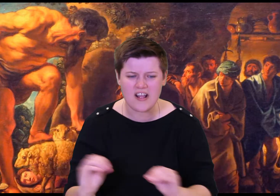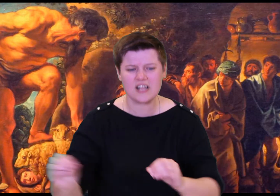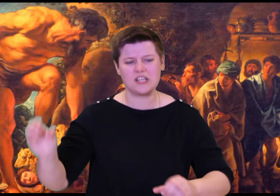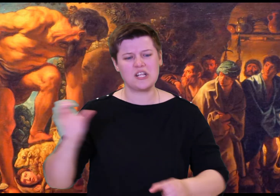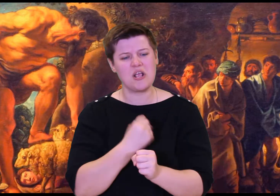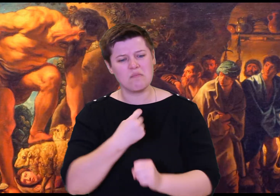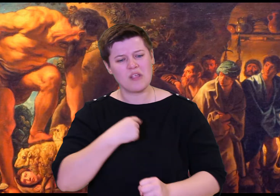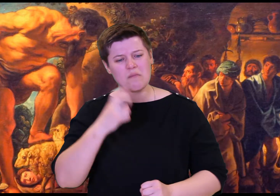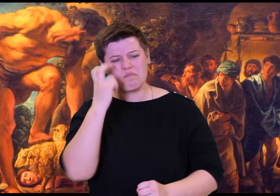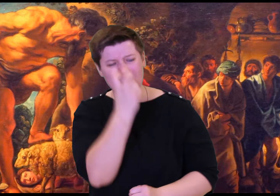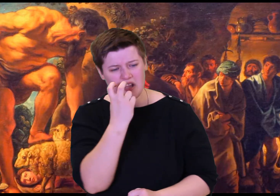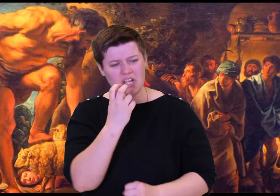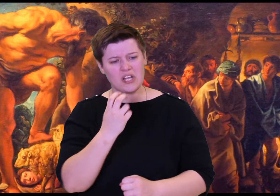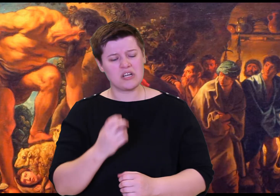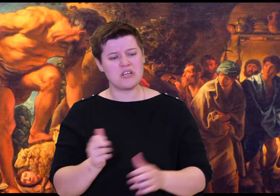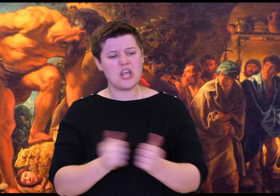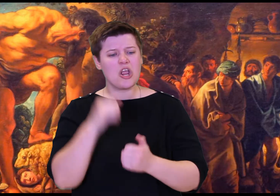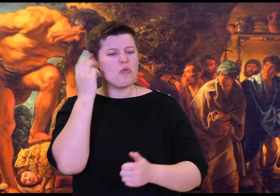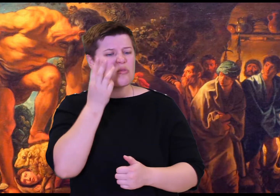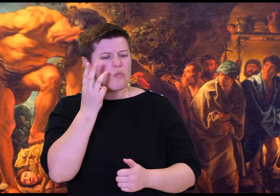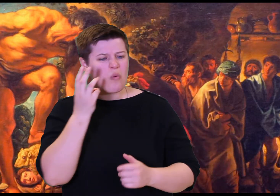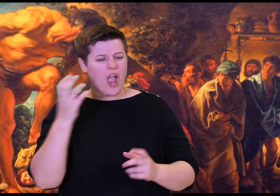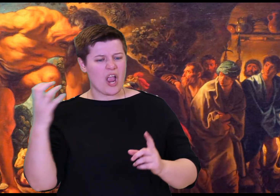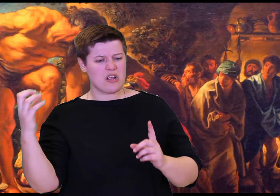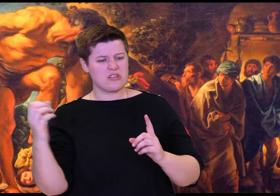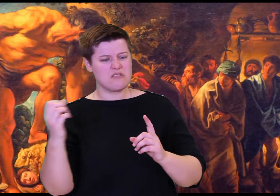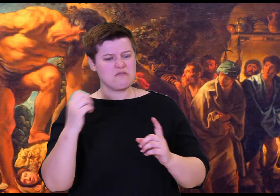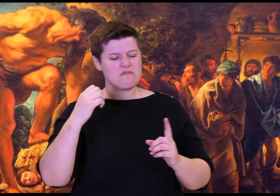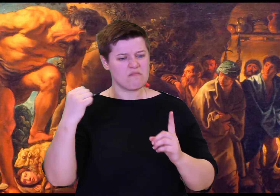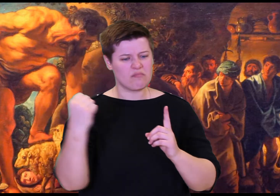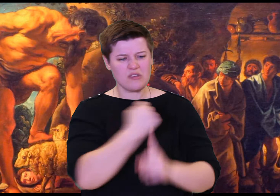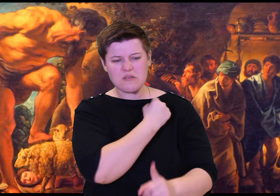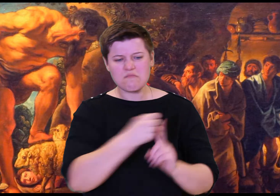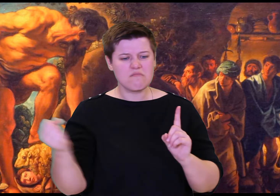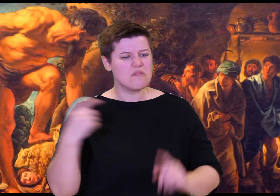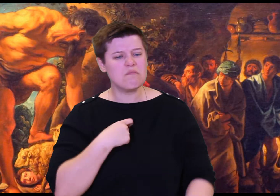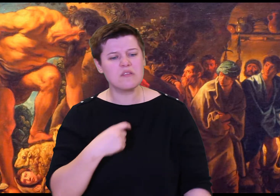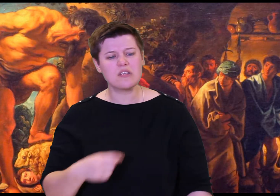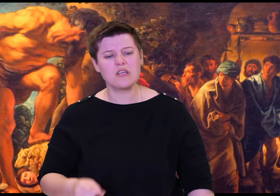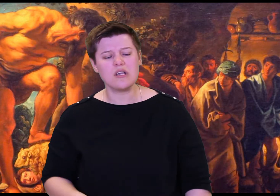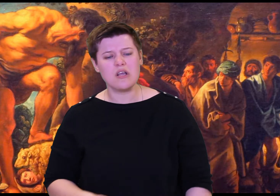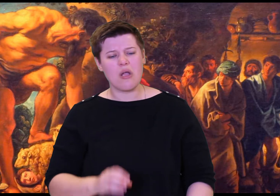I always thought someone tall and handsome, strong and brave would come to me,